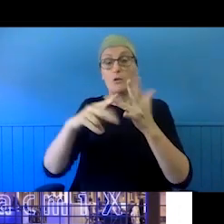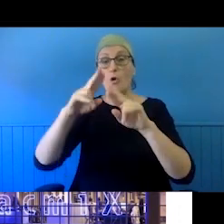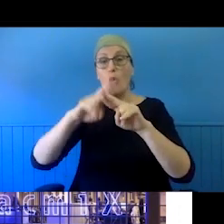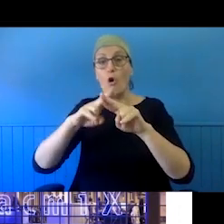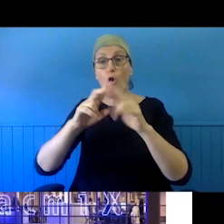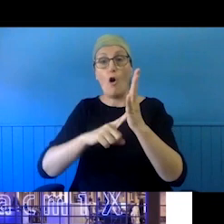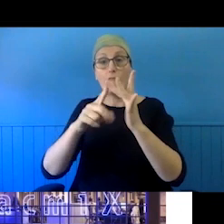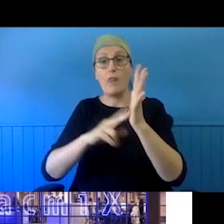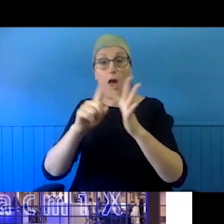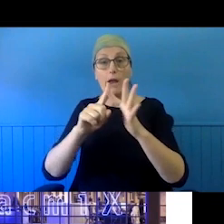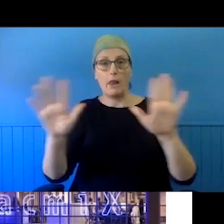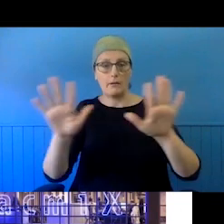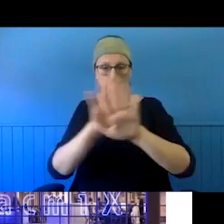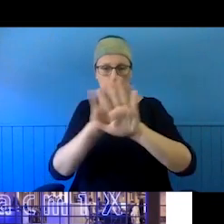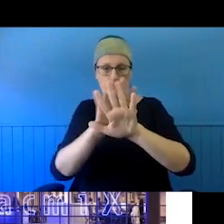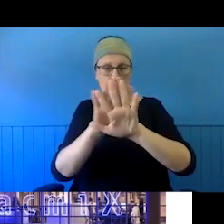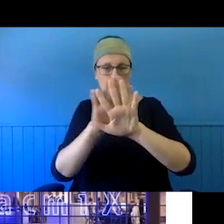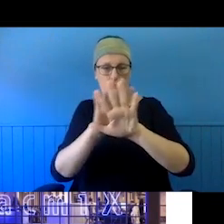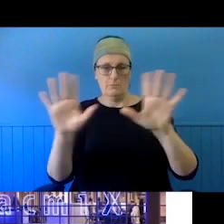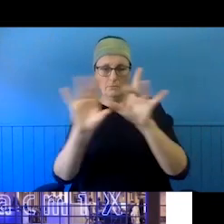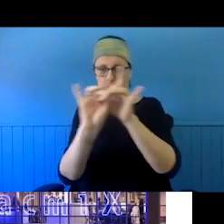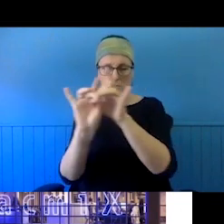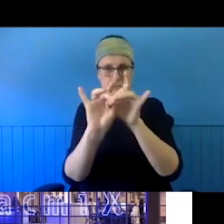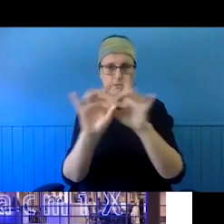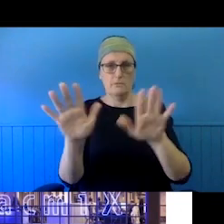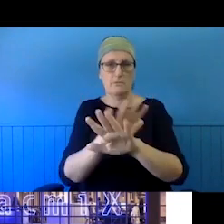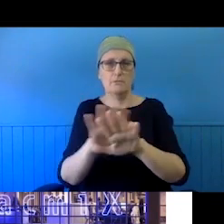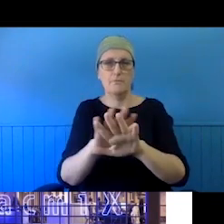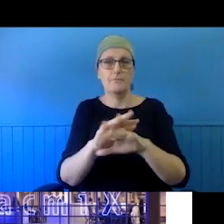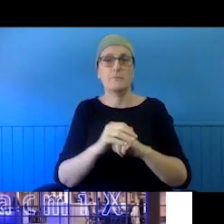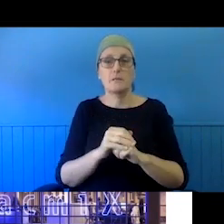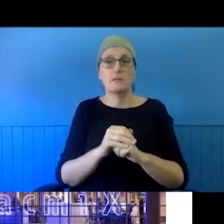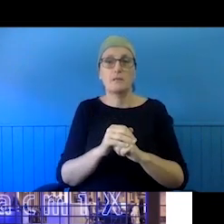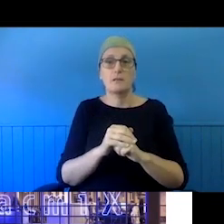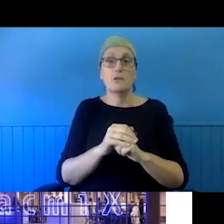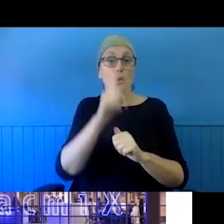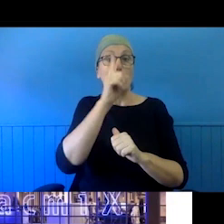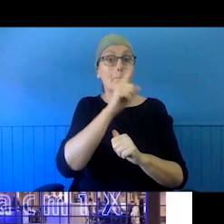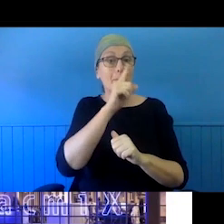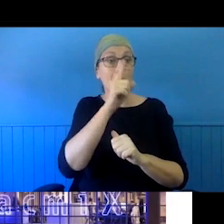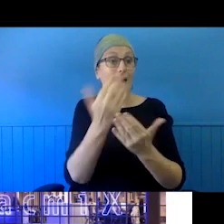driven audiences through online activity, and then obviously monetised those. It's a horrible word in the physical space, and